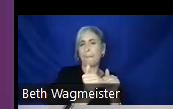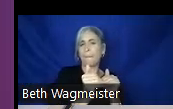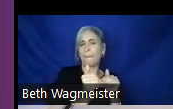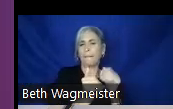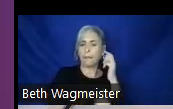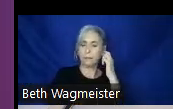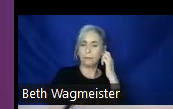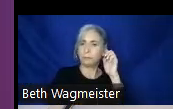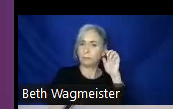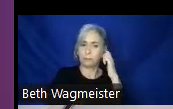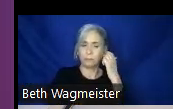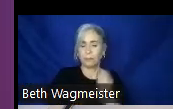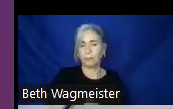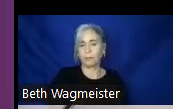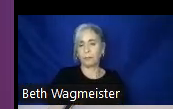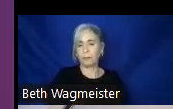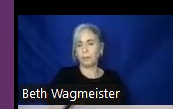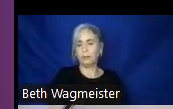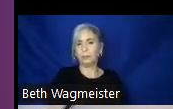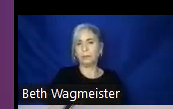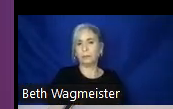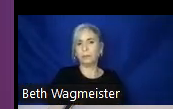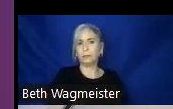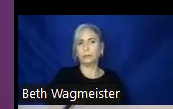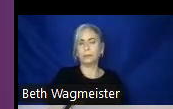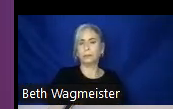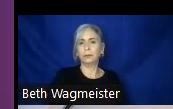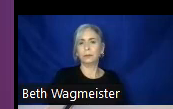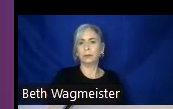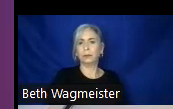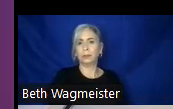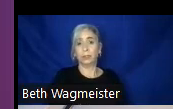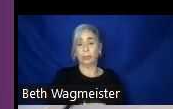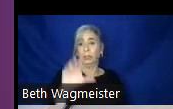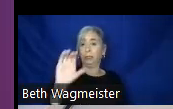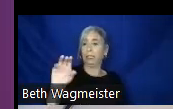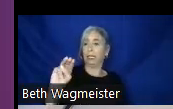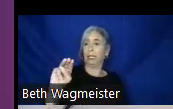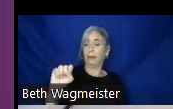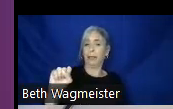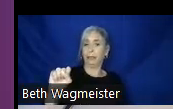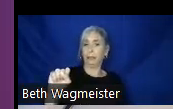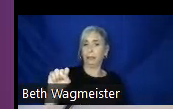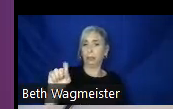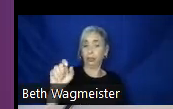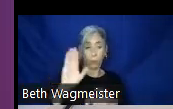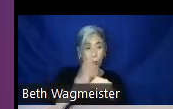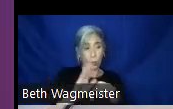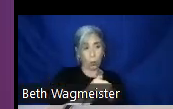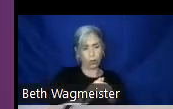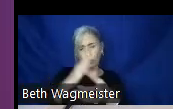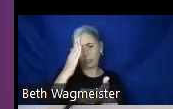So what is your take on this. Should the CMSes warn or stop content creation to make a mistake.